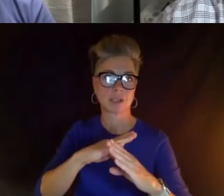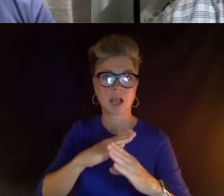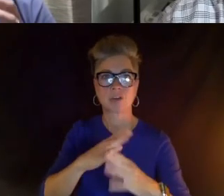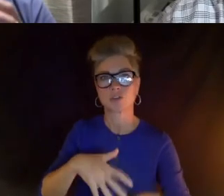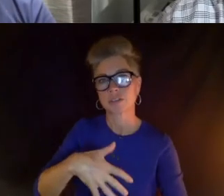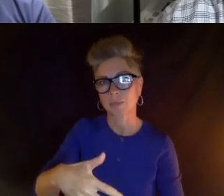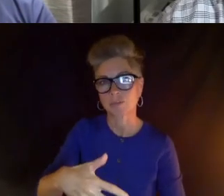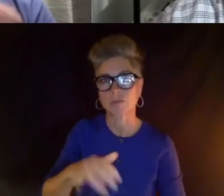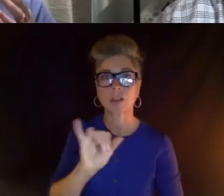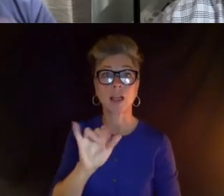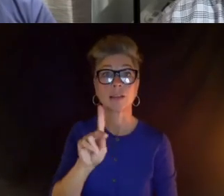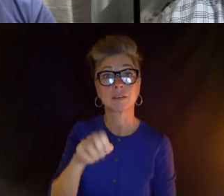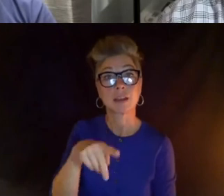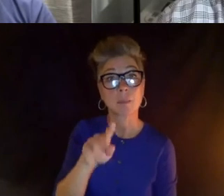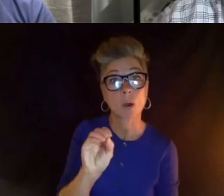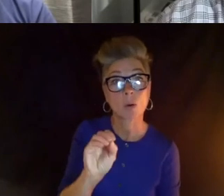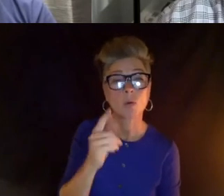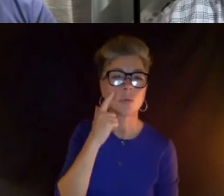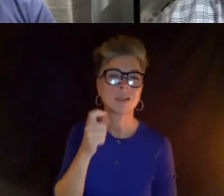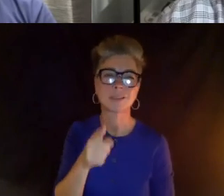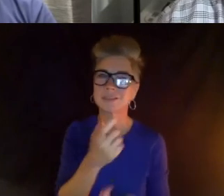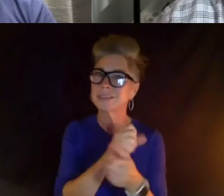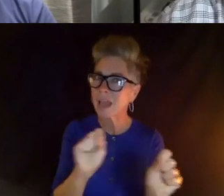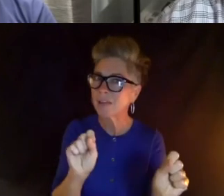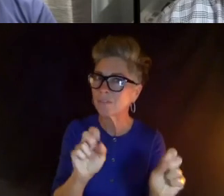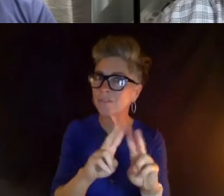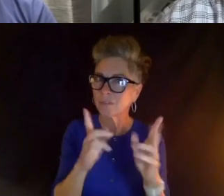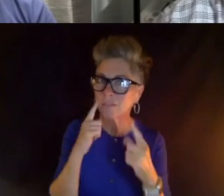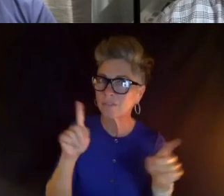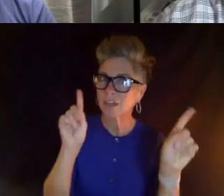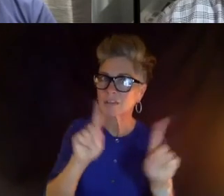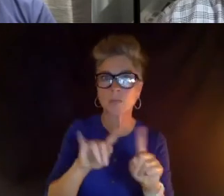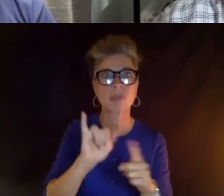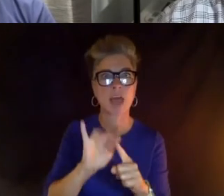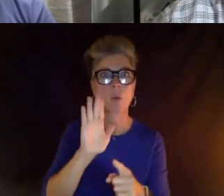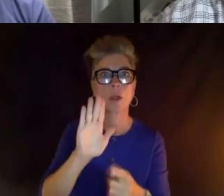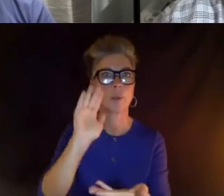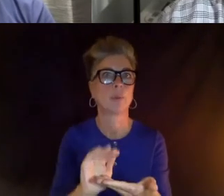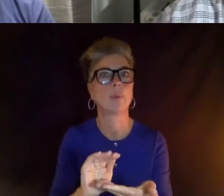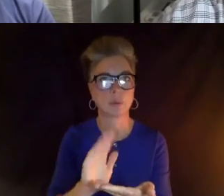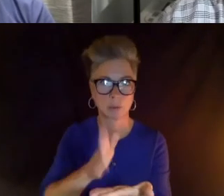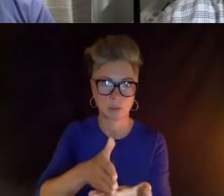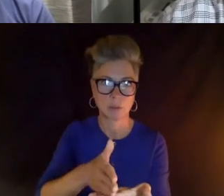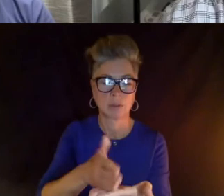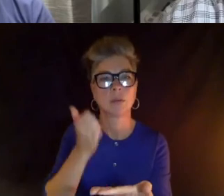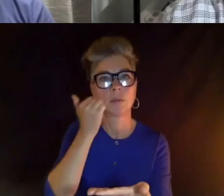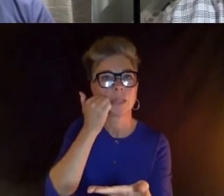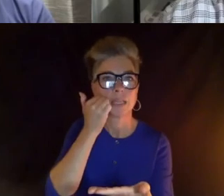'cause those are safe, very effective methods, but that would suppress that bleeding very effectively.